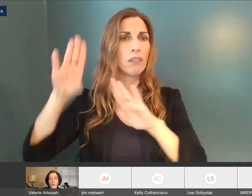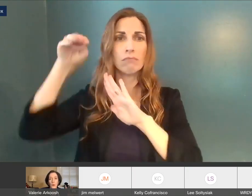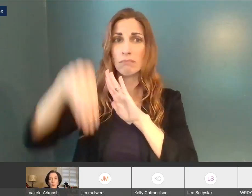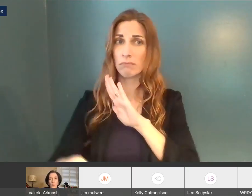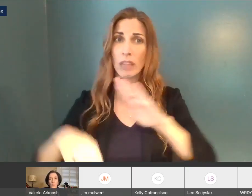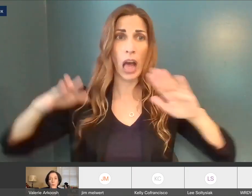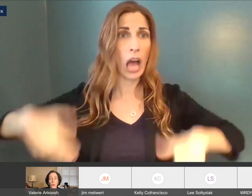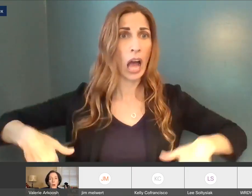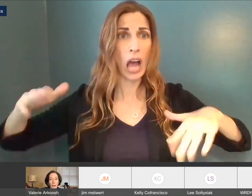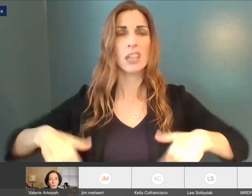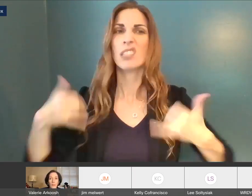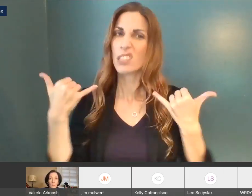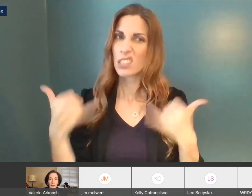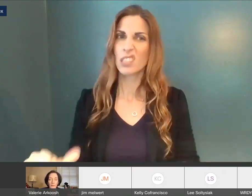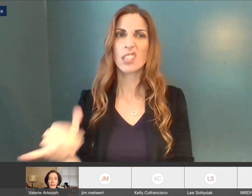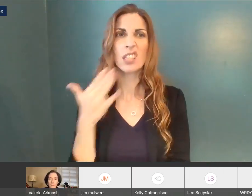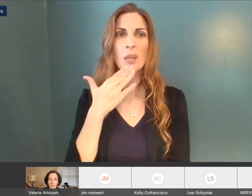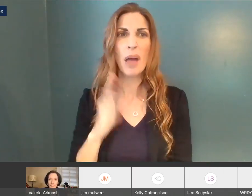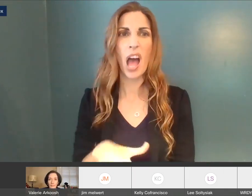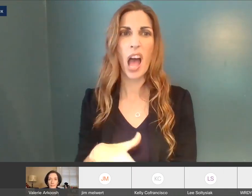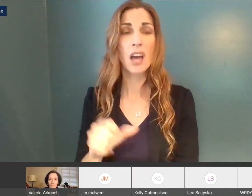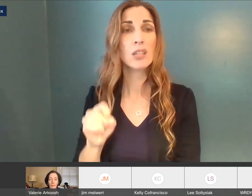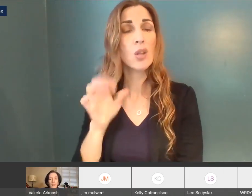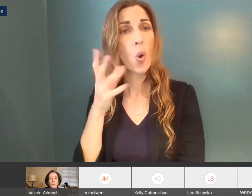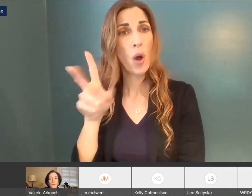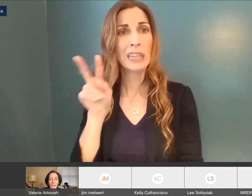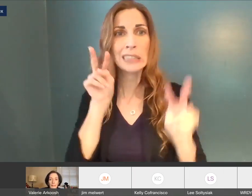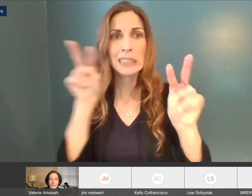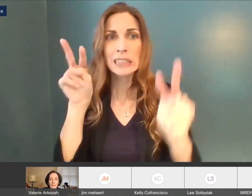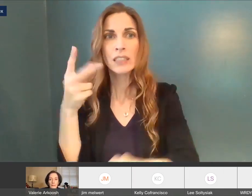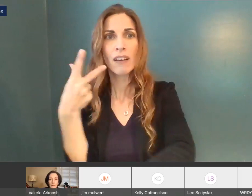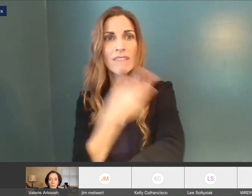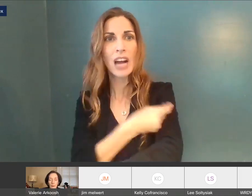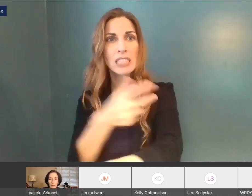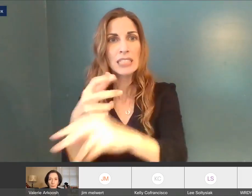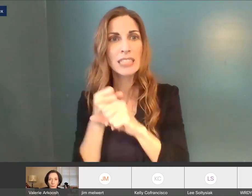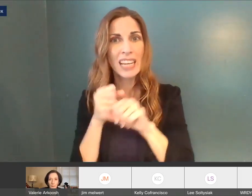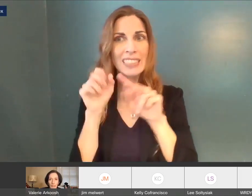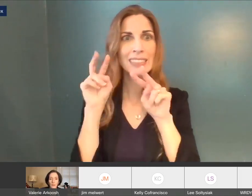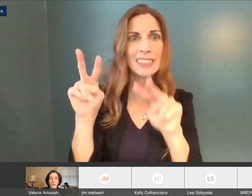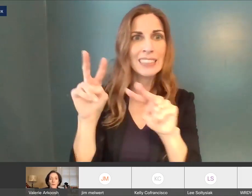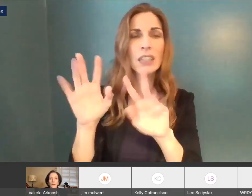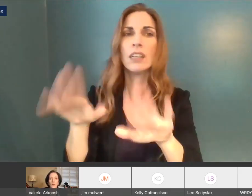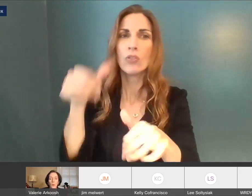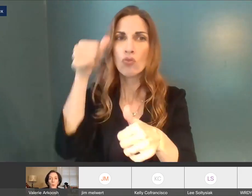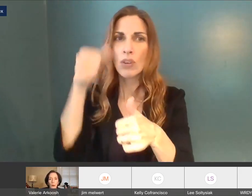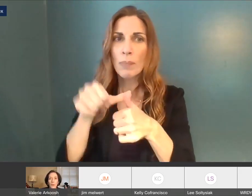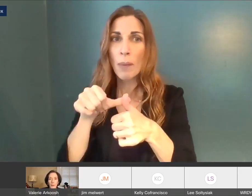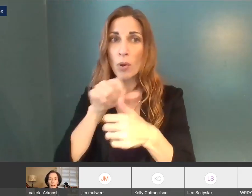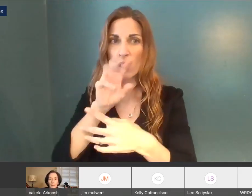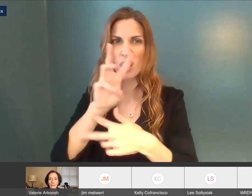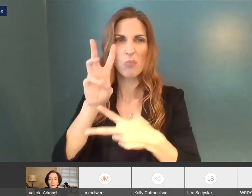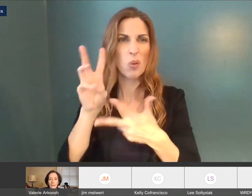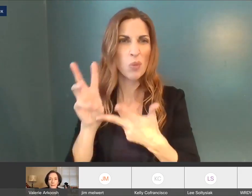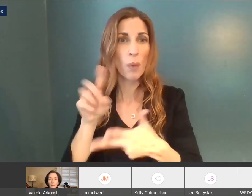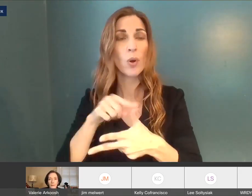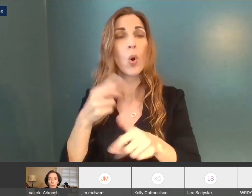So while we await vaccine, please remember the three w's: wear your mask,